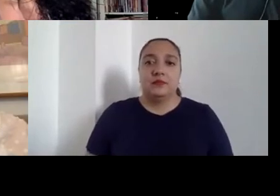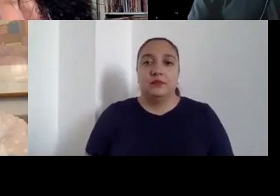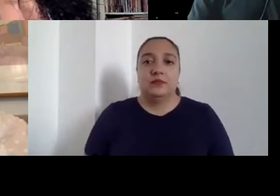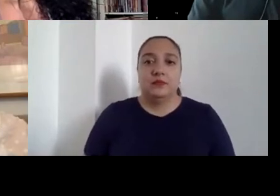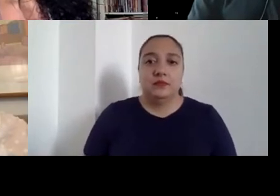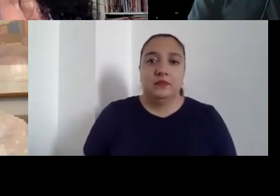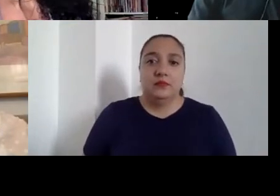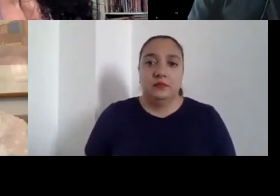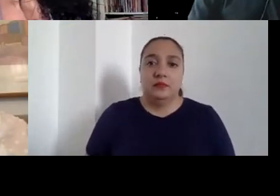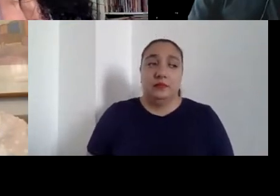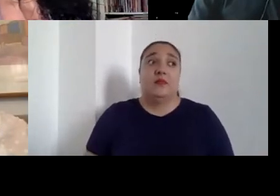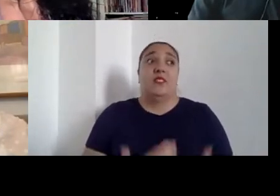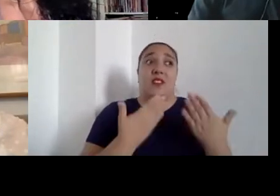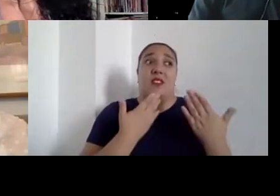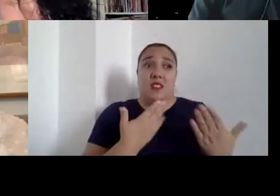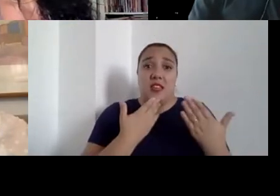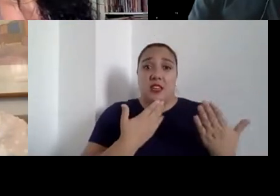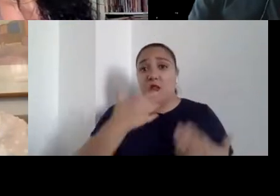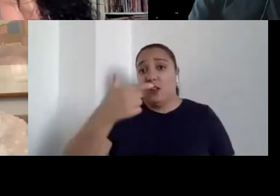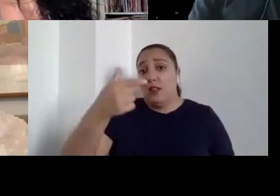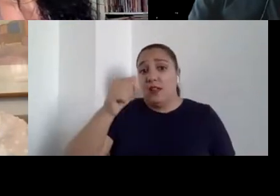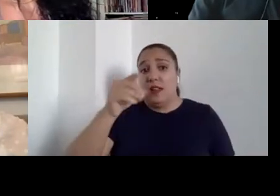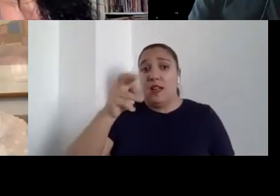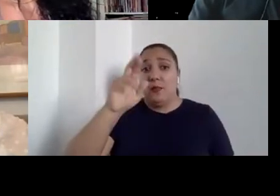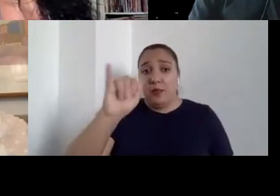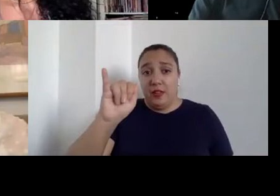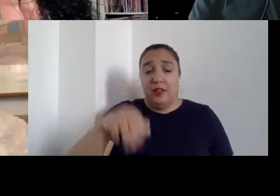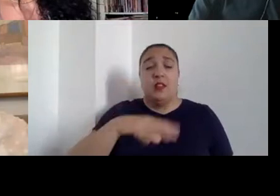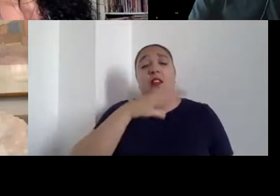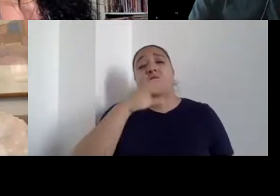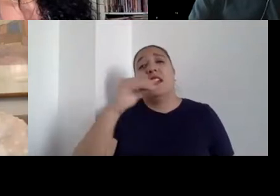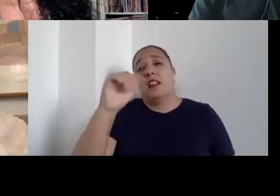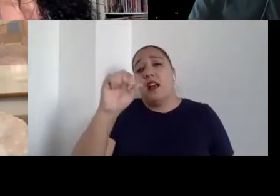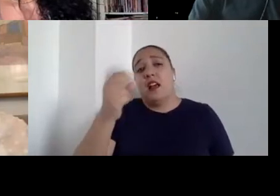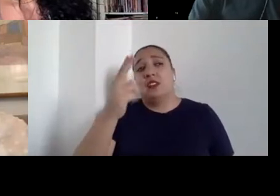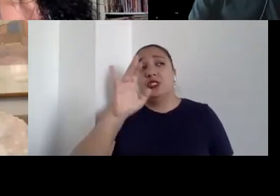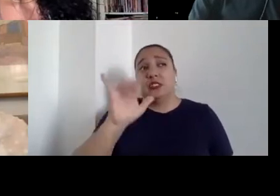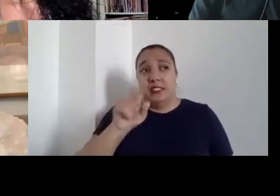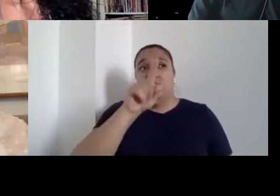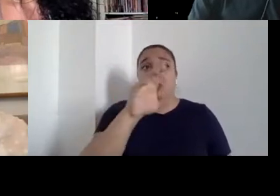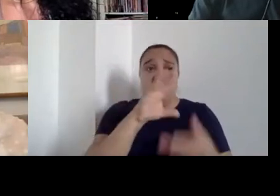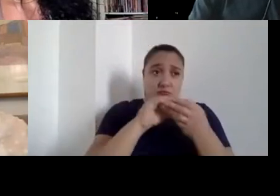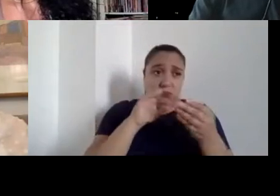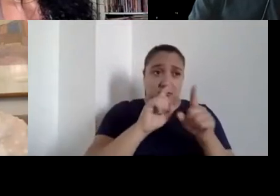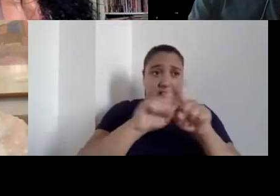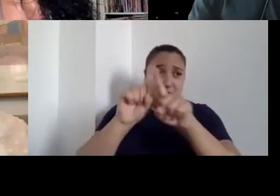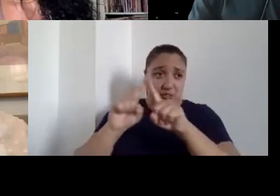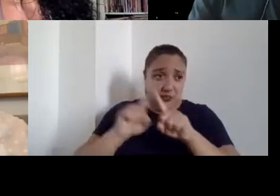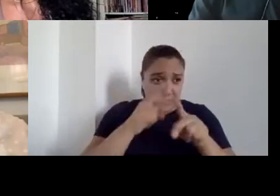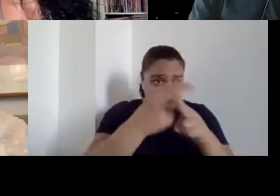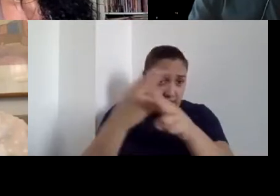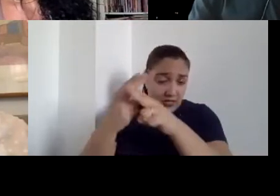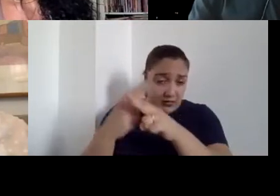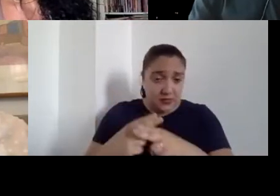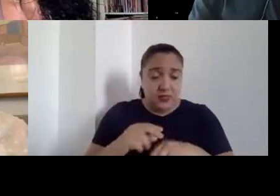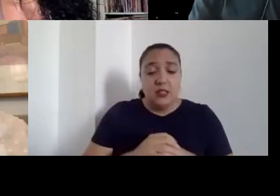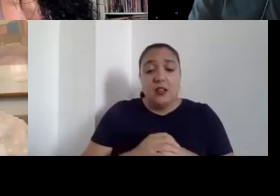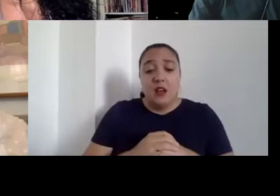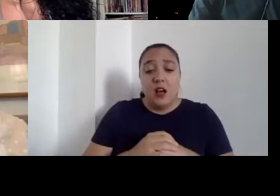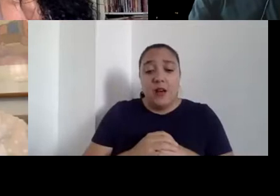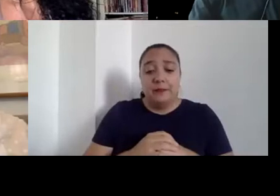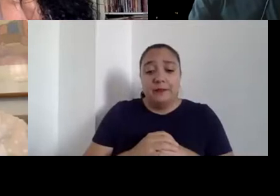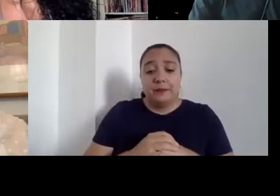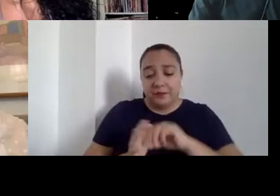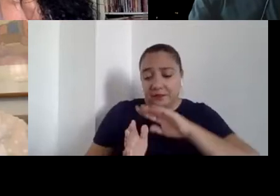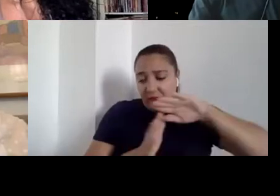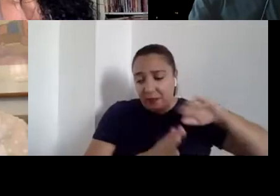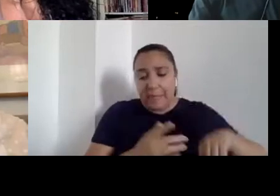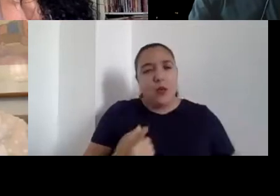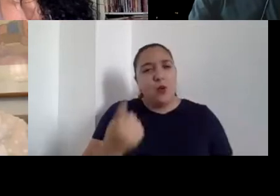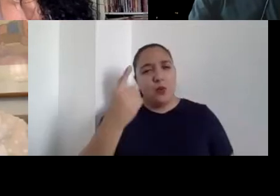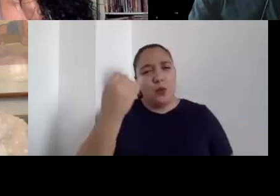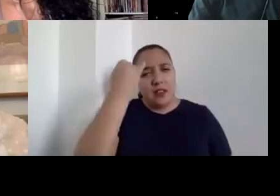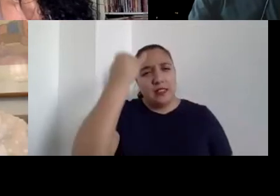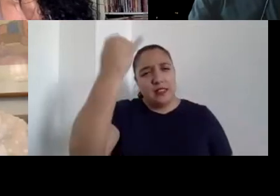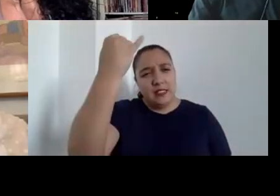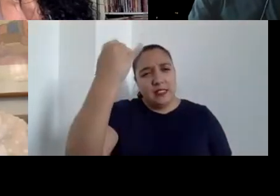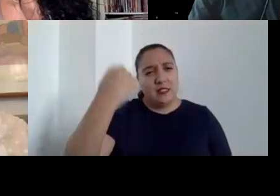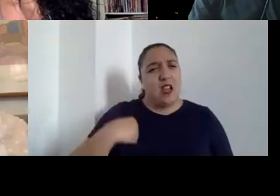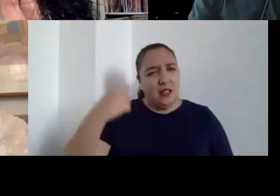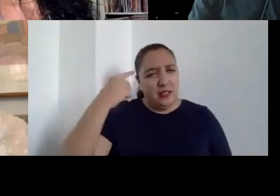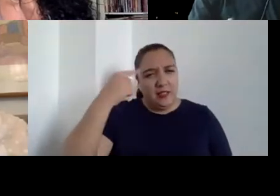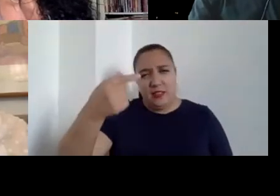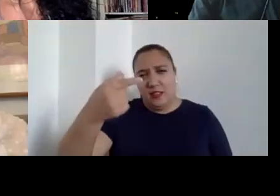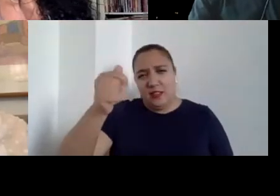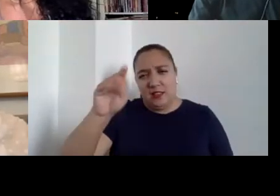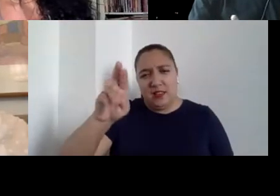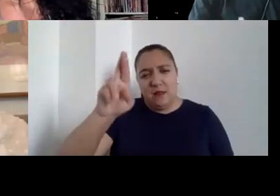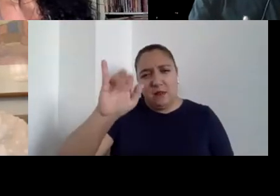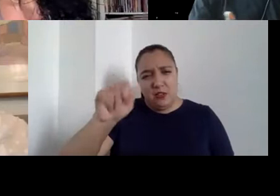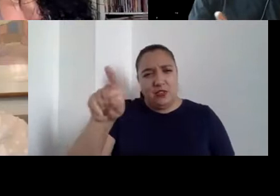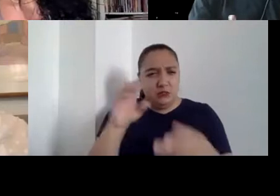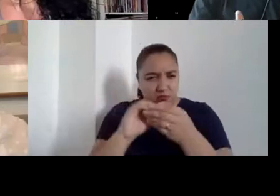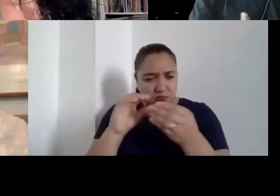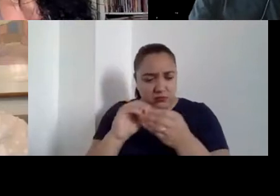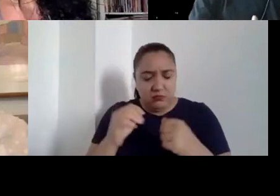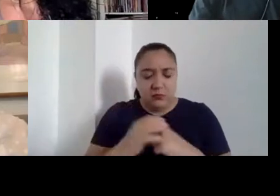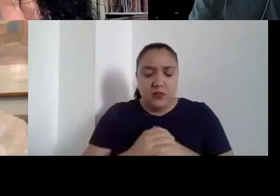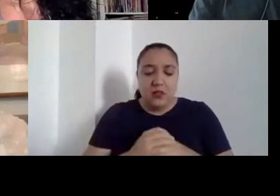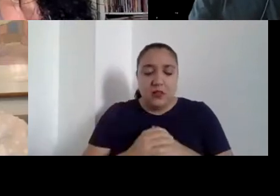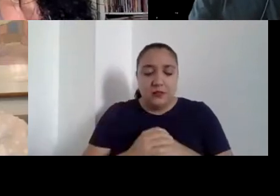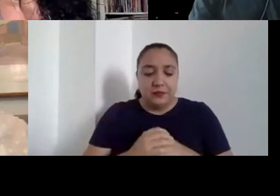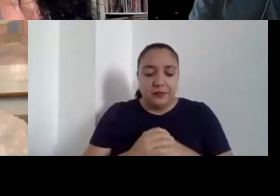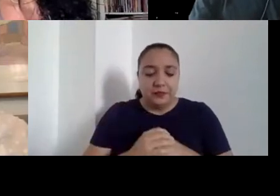One idea for me is, I think Gabri brought, as I often articulate,